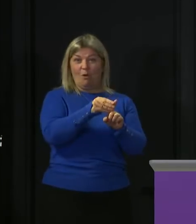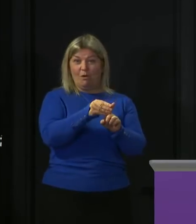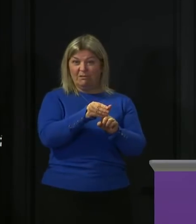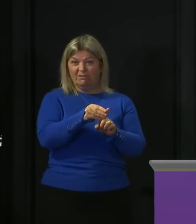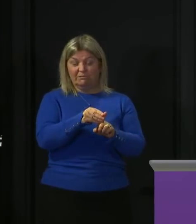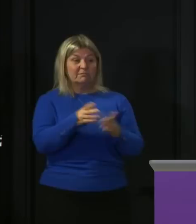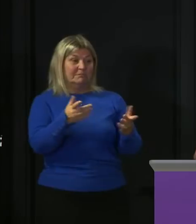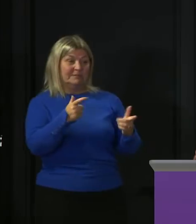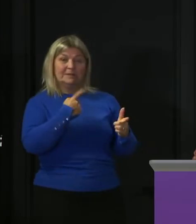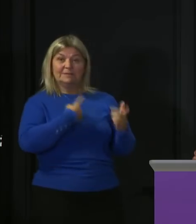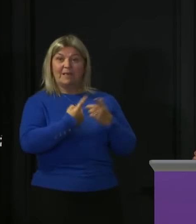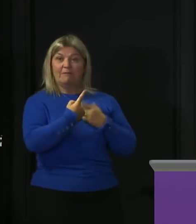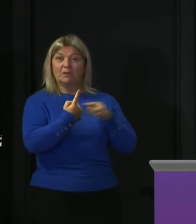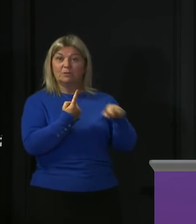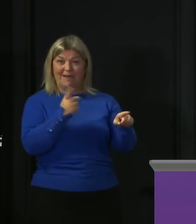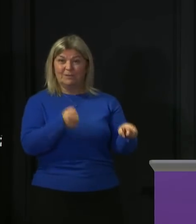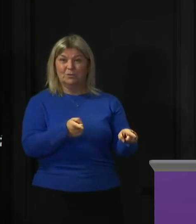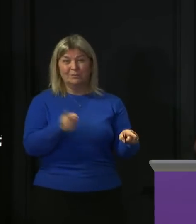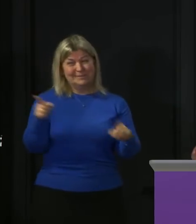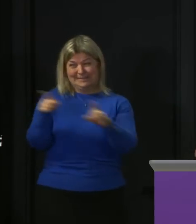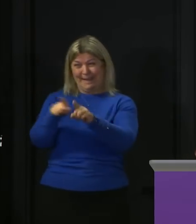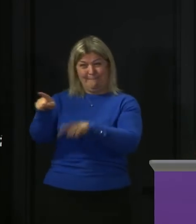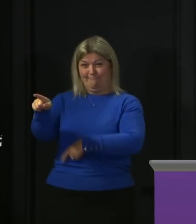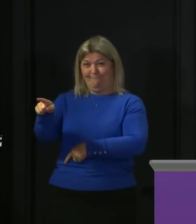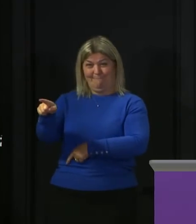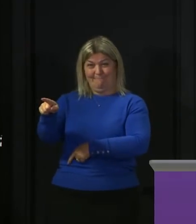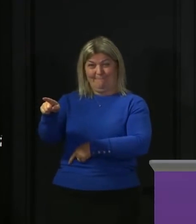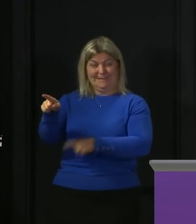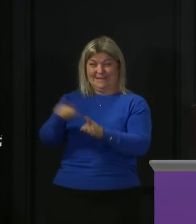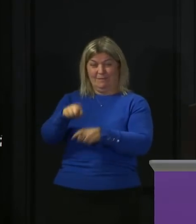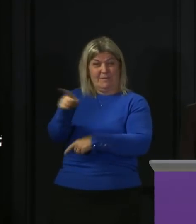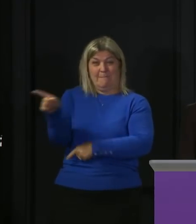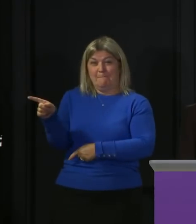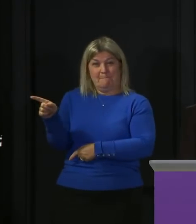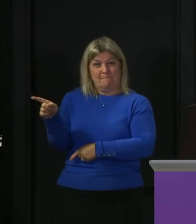that, yes, is going to be different because of the shared accommodation, but there will be families